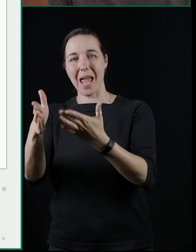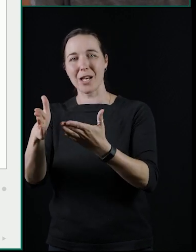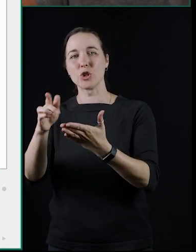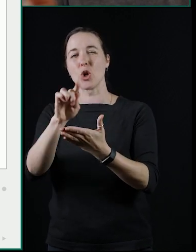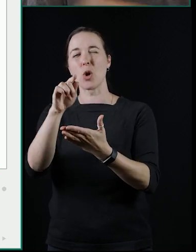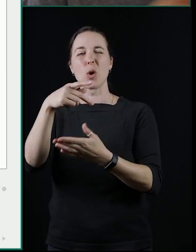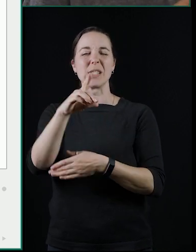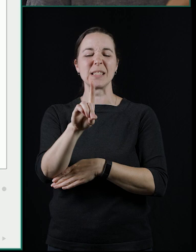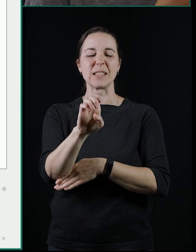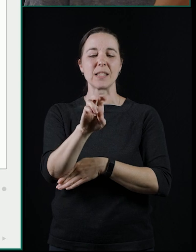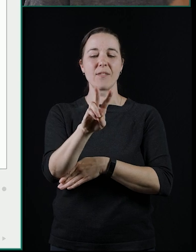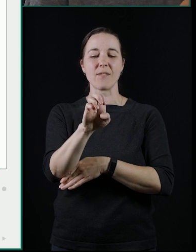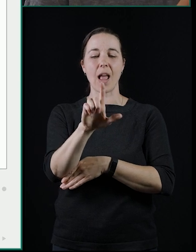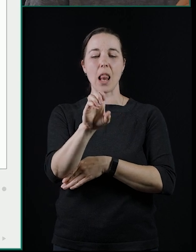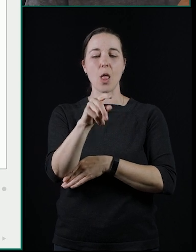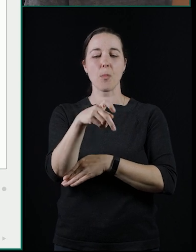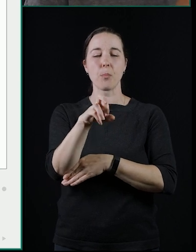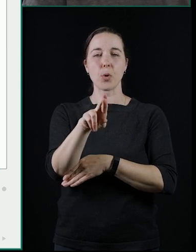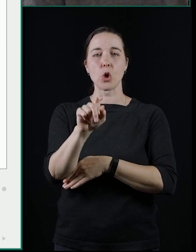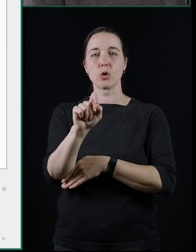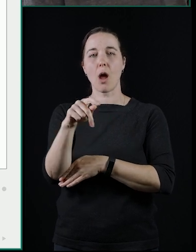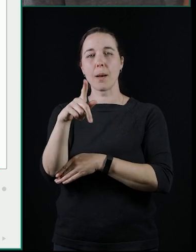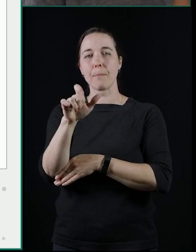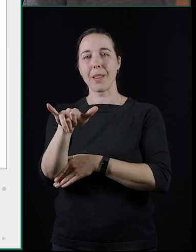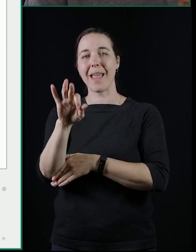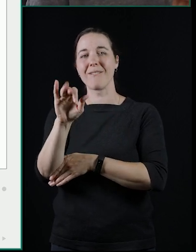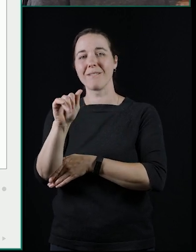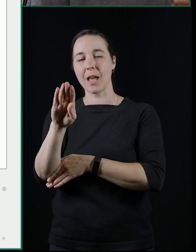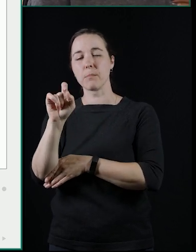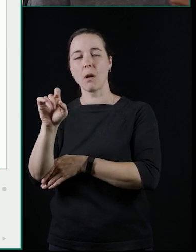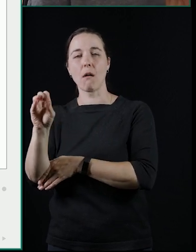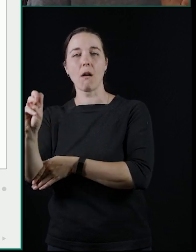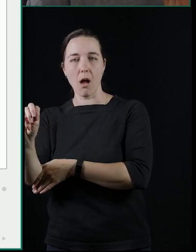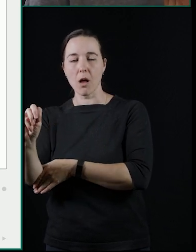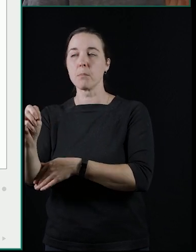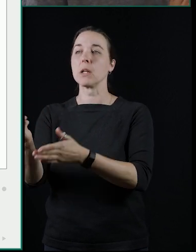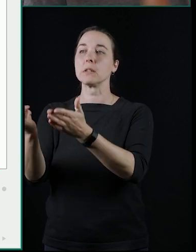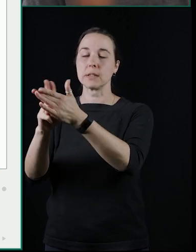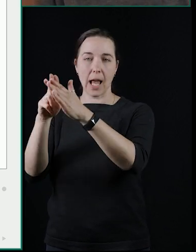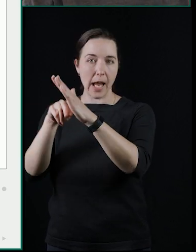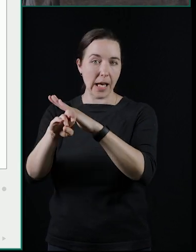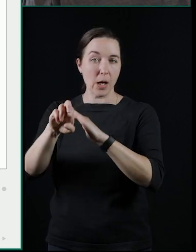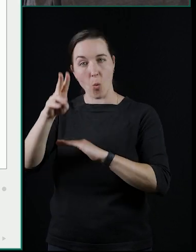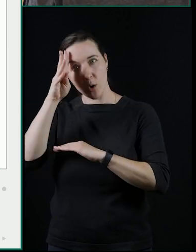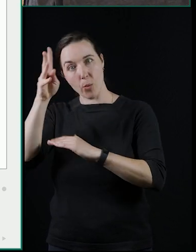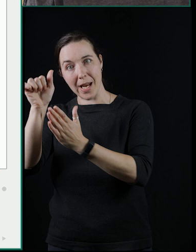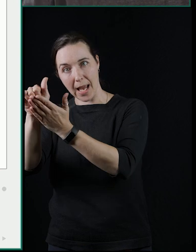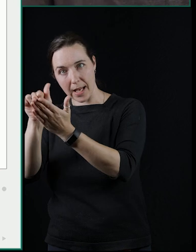to developer.playfab.com, sign in or create an account. Click on the multiplayer tab.